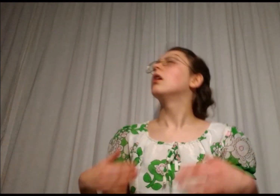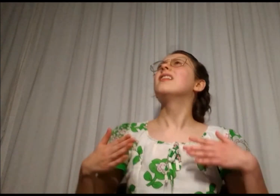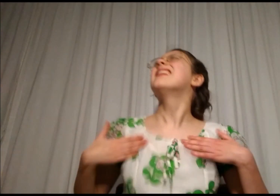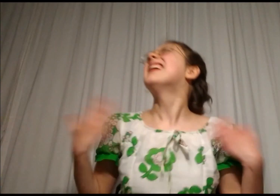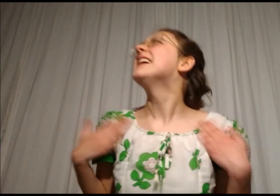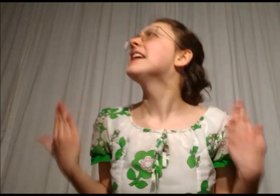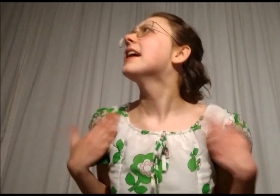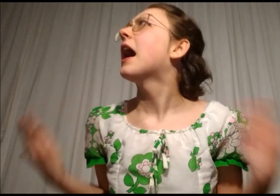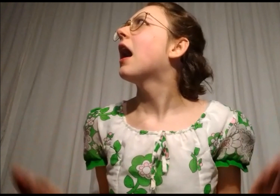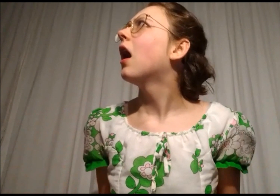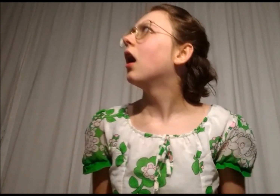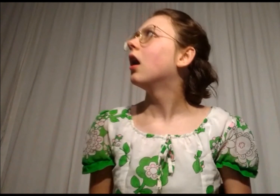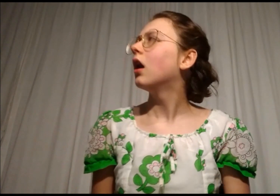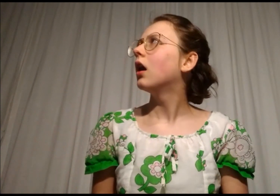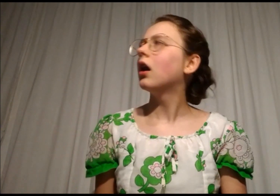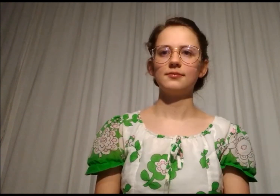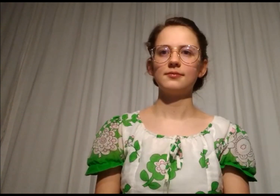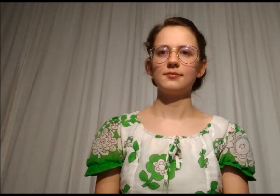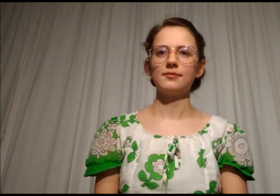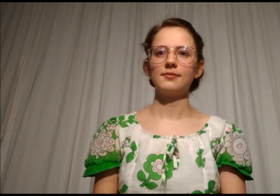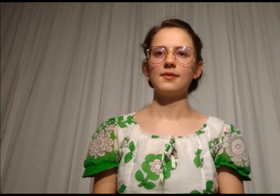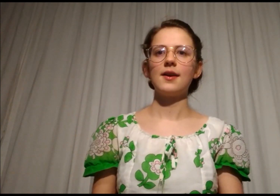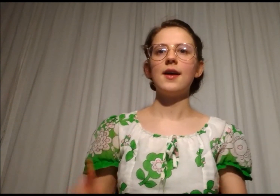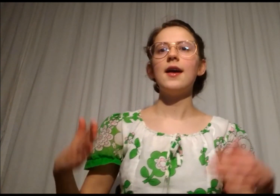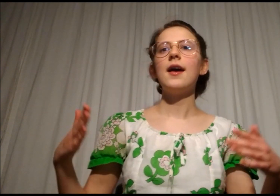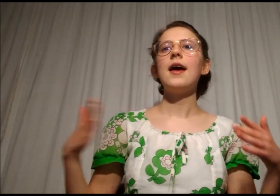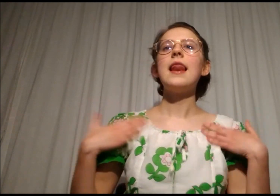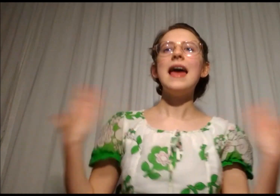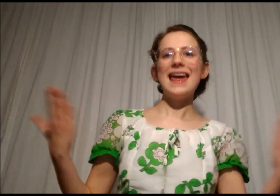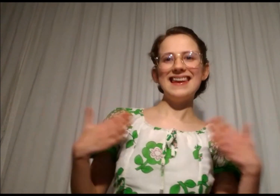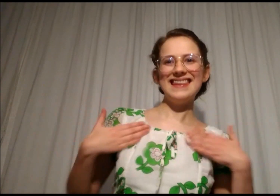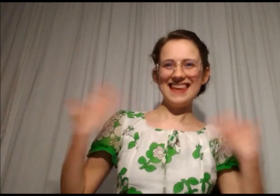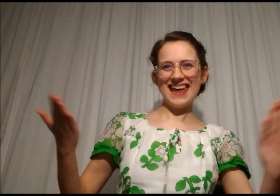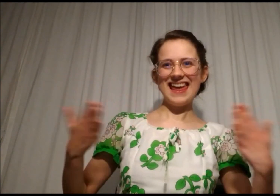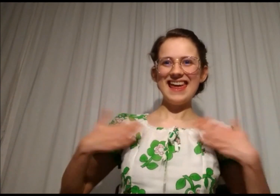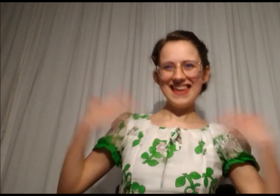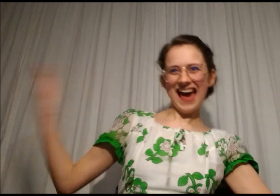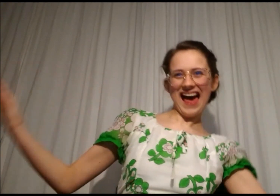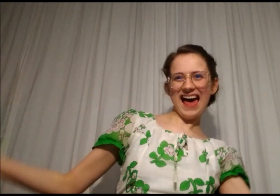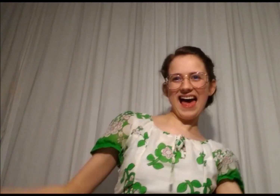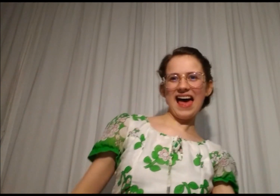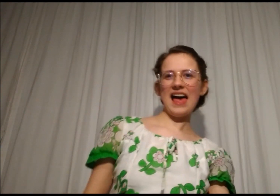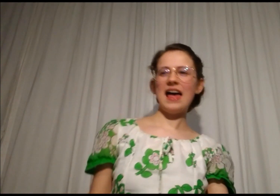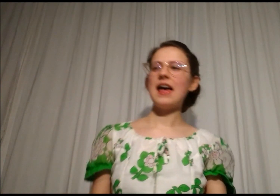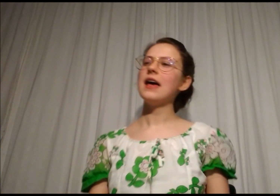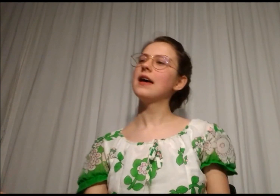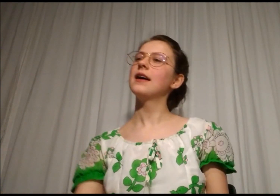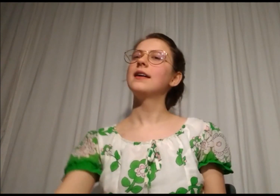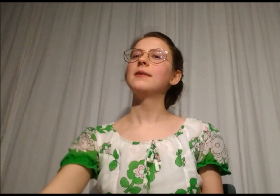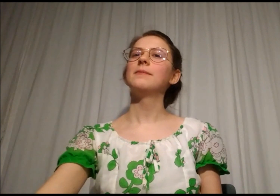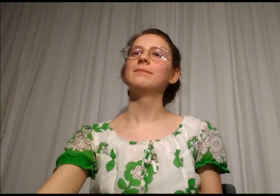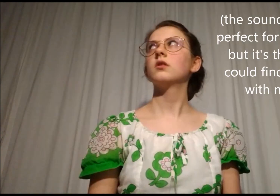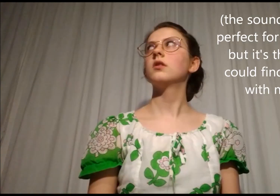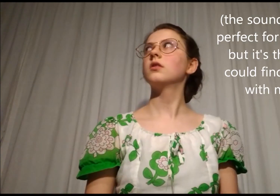Lydia, omigod! the LYY-DEE-YAAHH